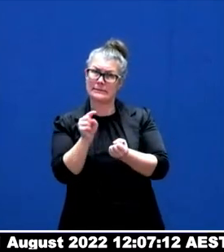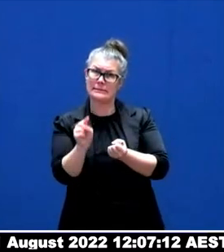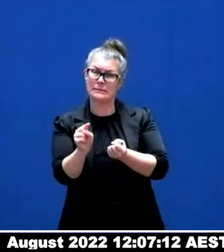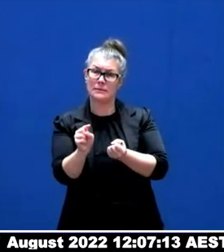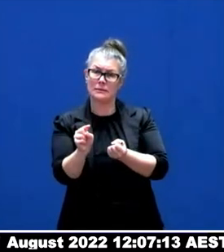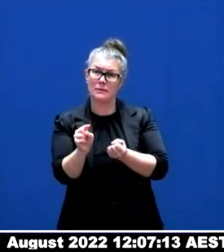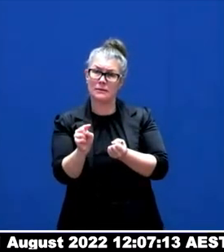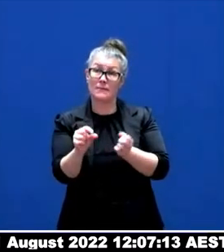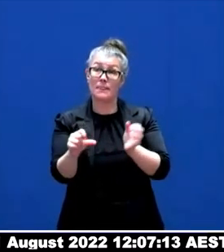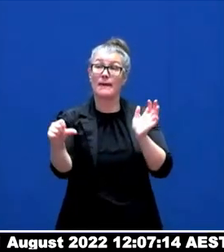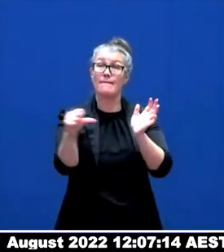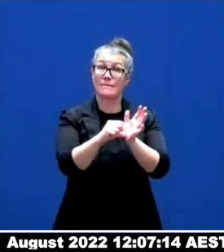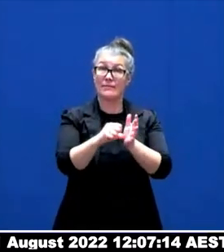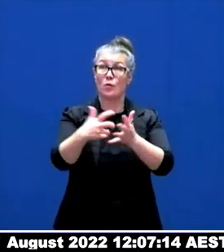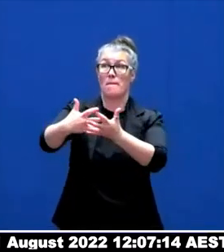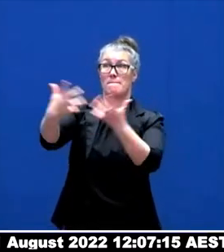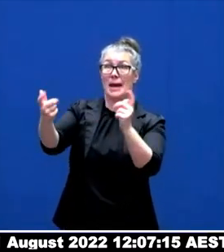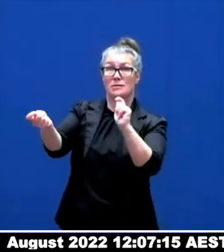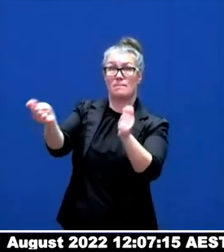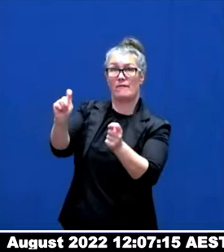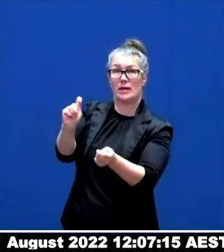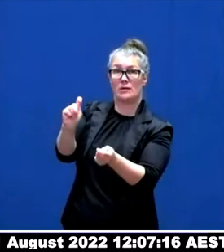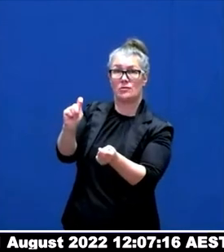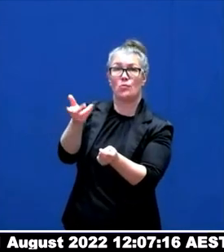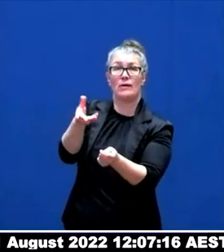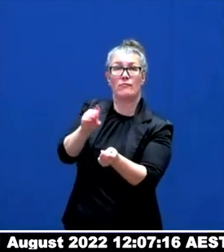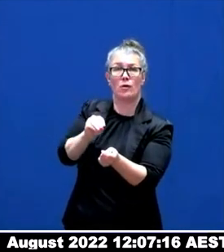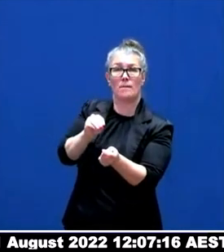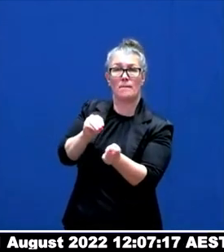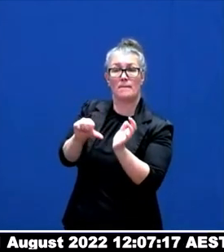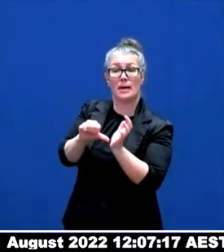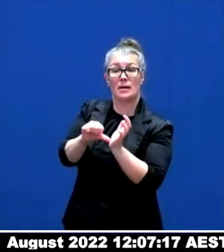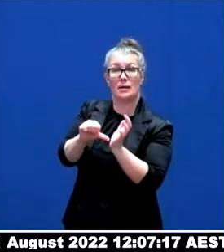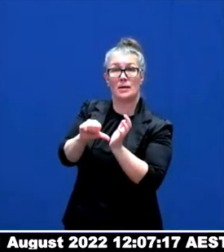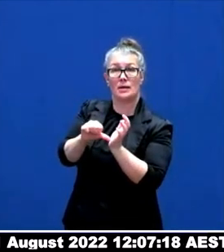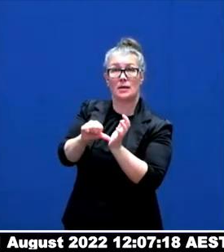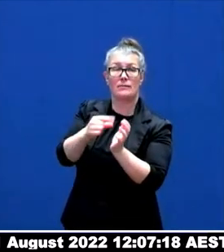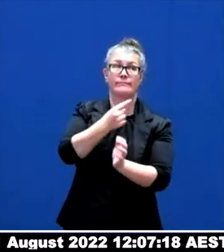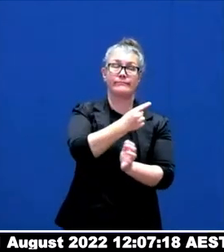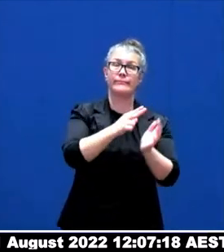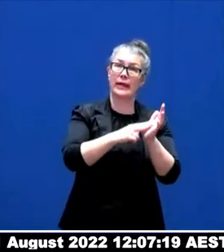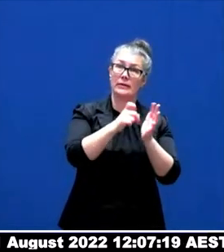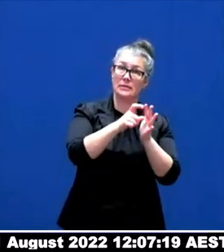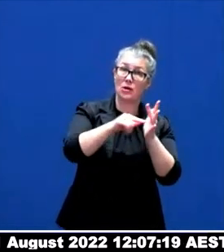funding for any major modification should be with the NDIS funding arrangements in that